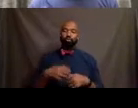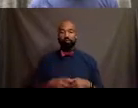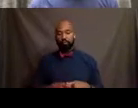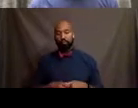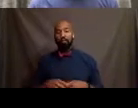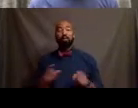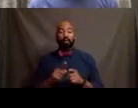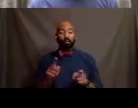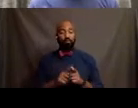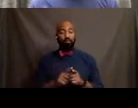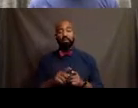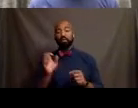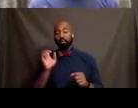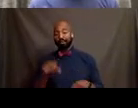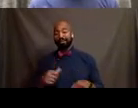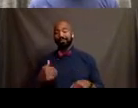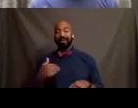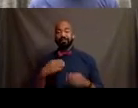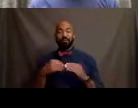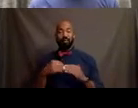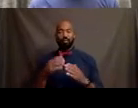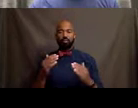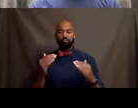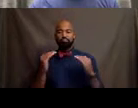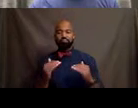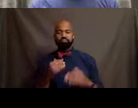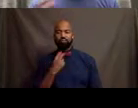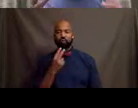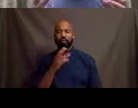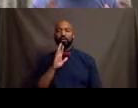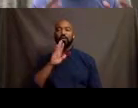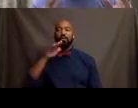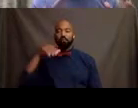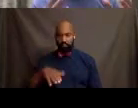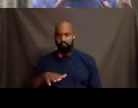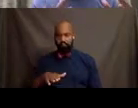and how do we help support that as opposed to attributing all of this